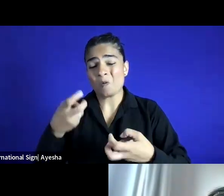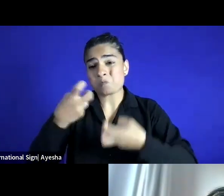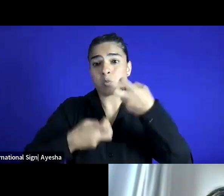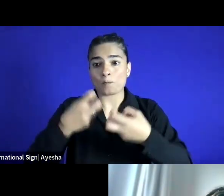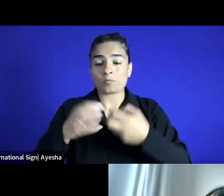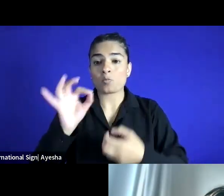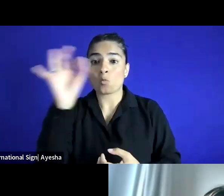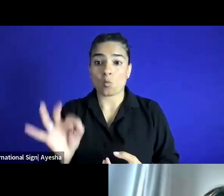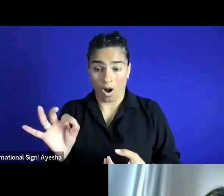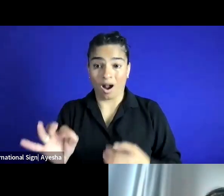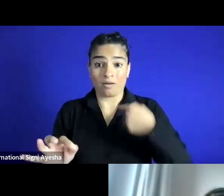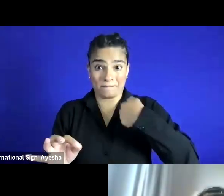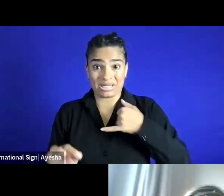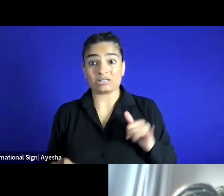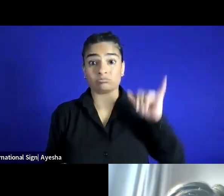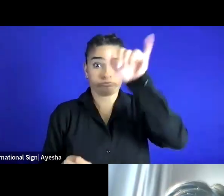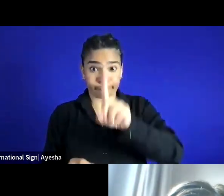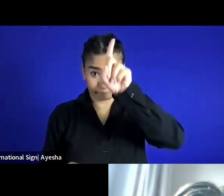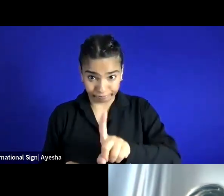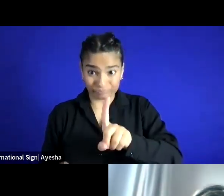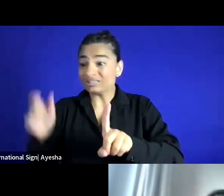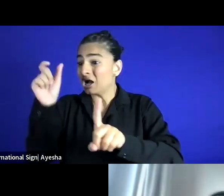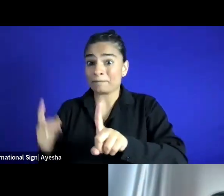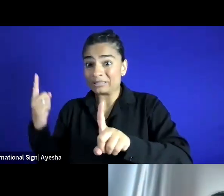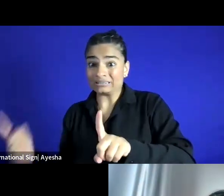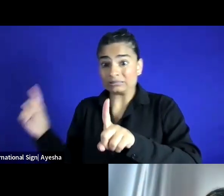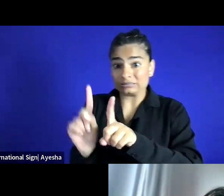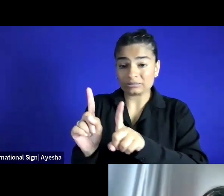So I think at the moment, that is not an option.